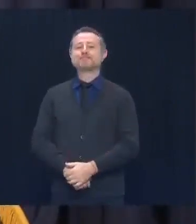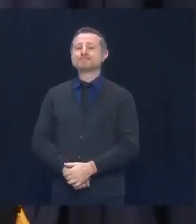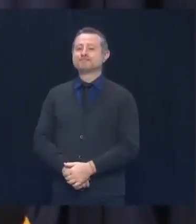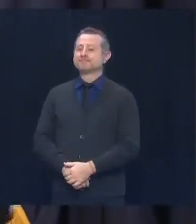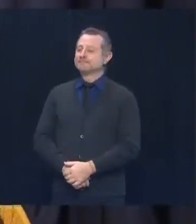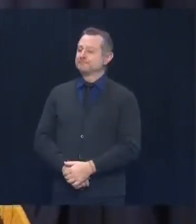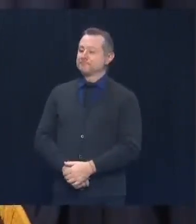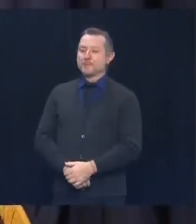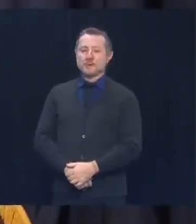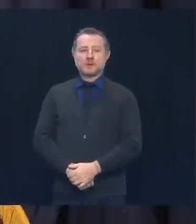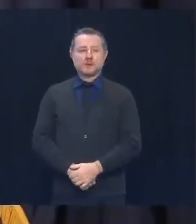GOOD MORNING.